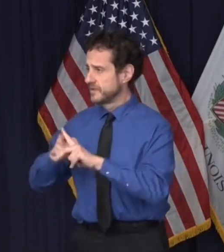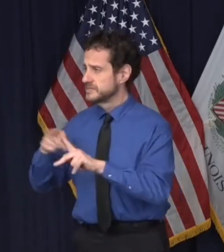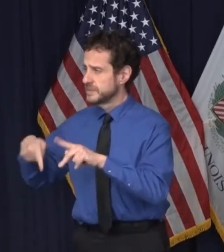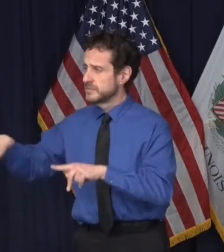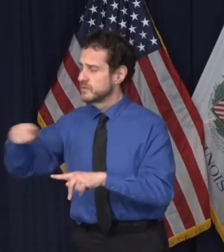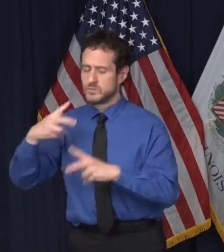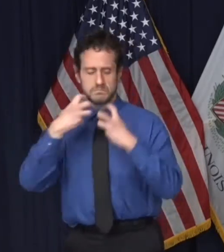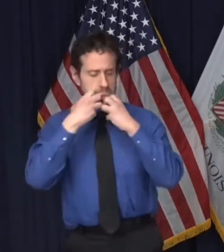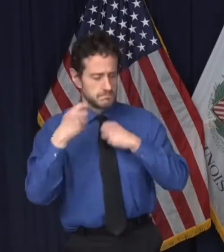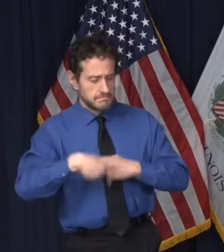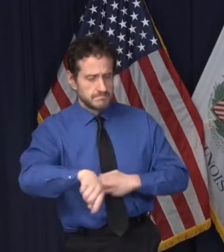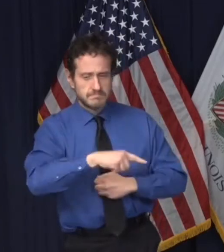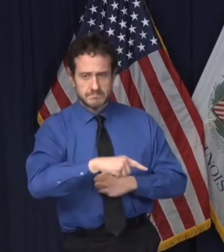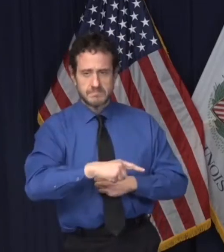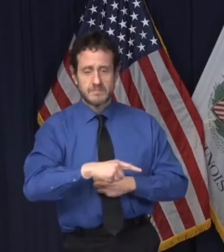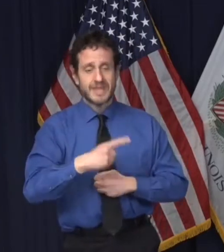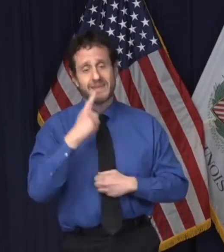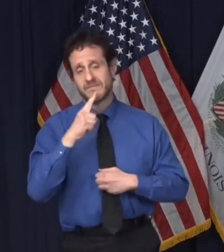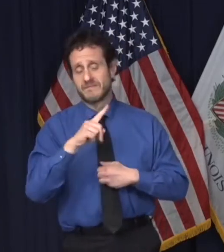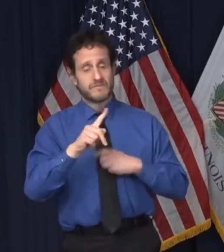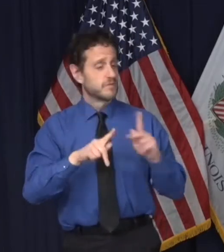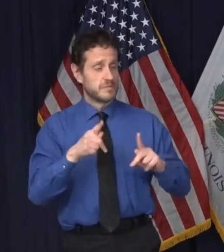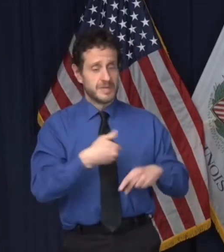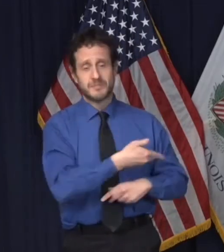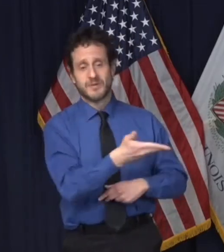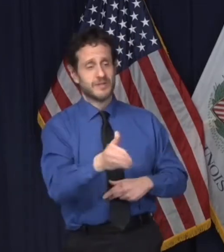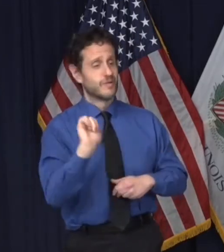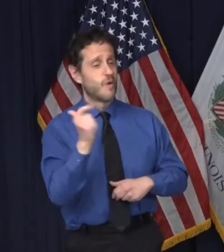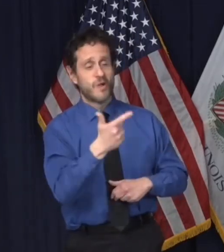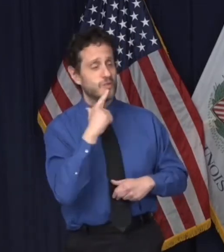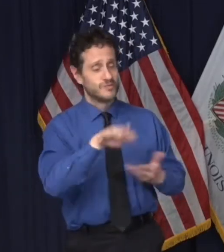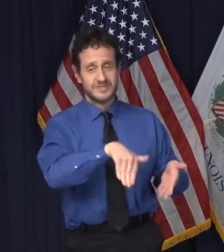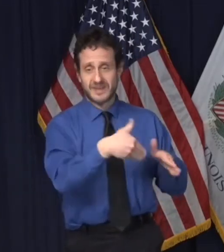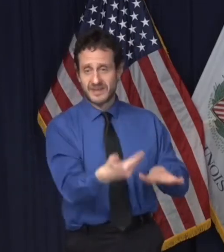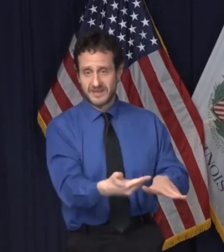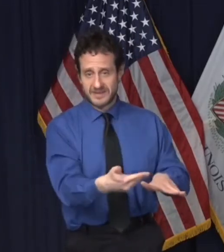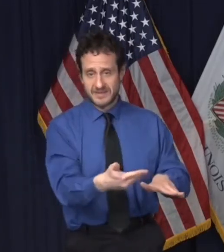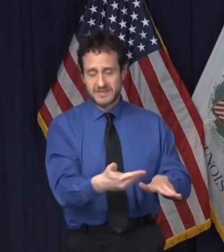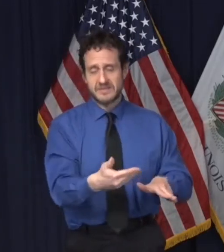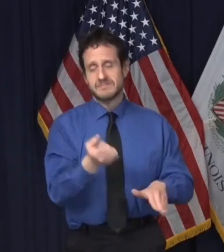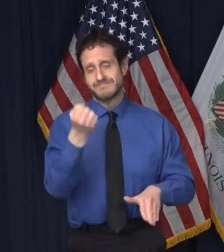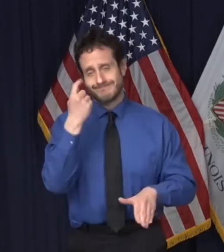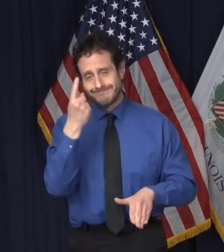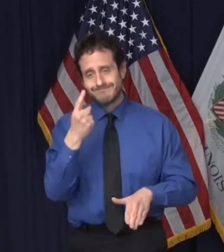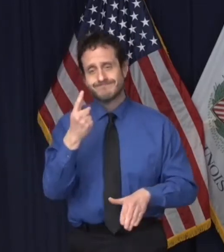INDIVIDUALS AND ALL WHO WE HAVE LOST IN THE FIGHT AGAINST THIS